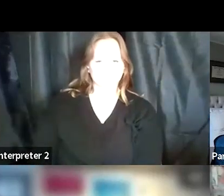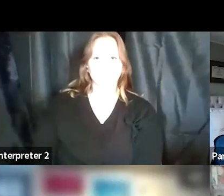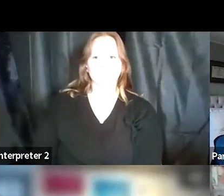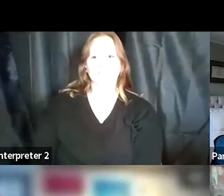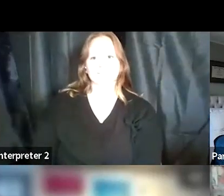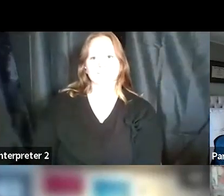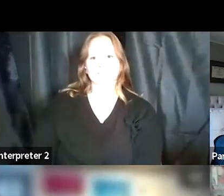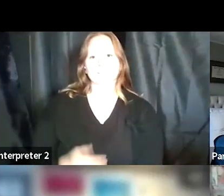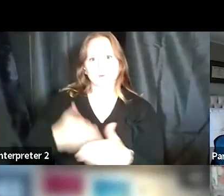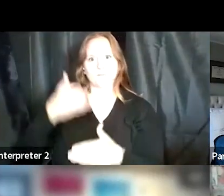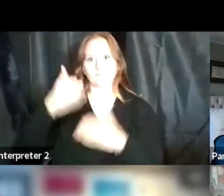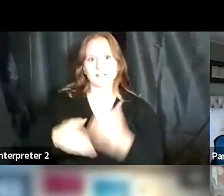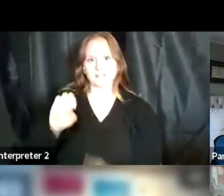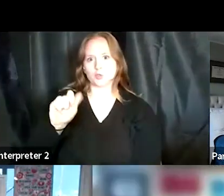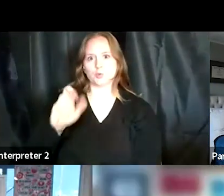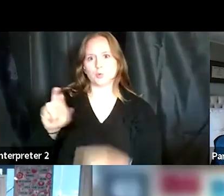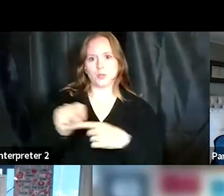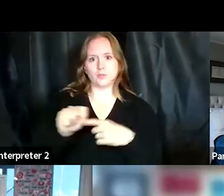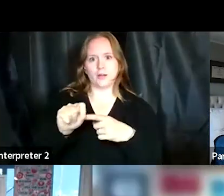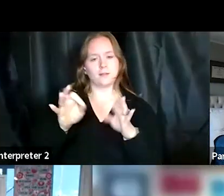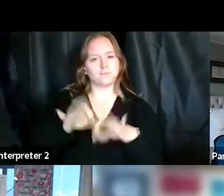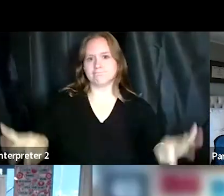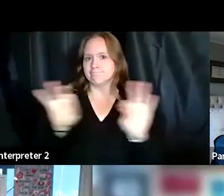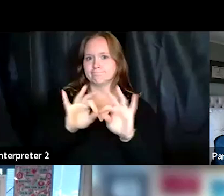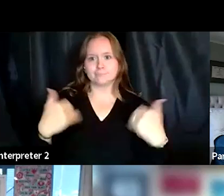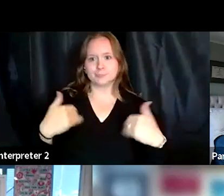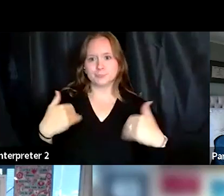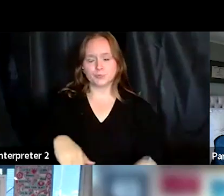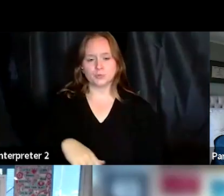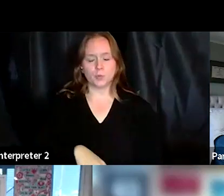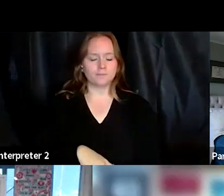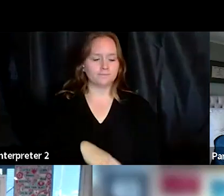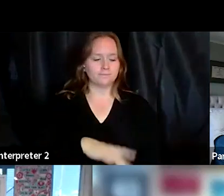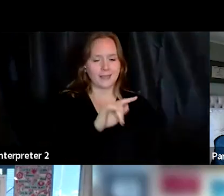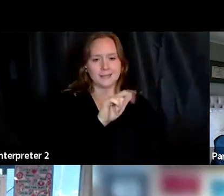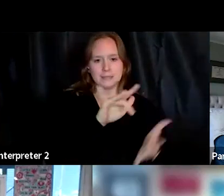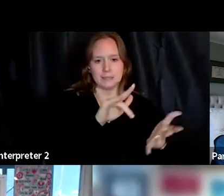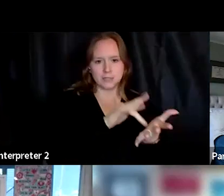So the next question, I'm sure we all have opinions on this at the TA Center and it makes me sad.